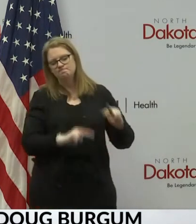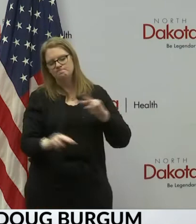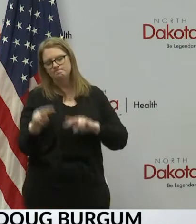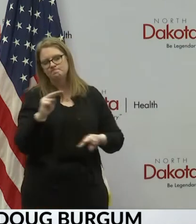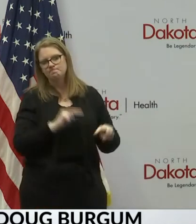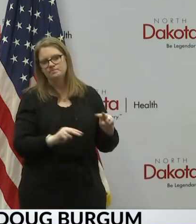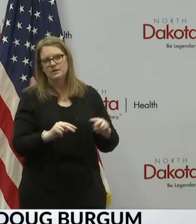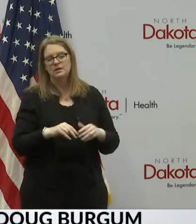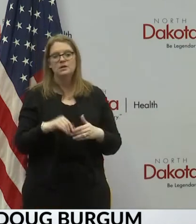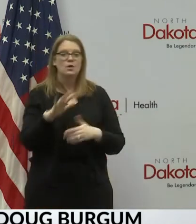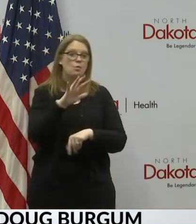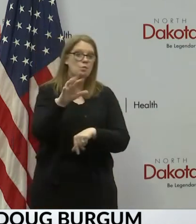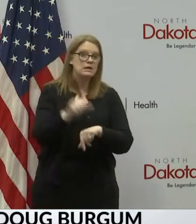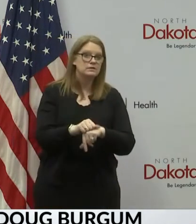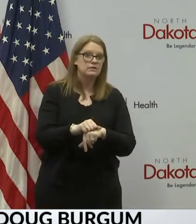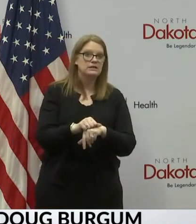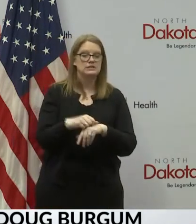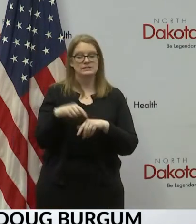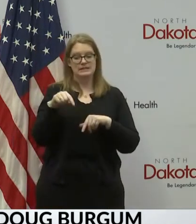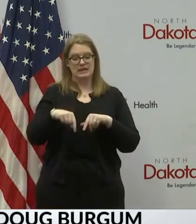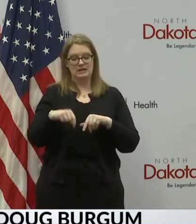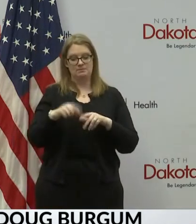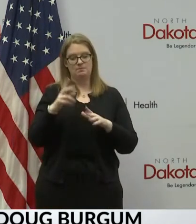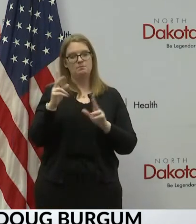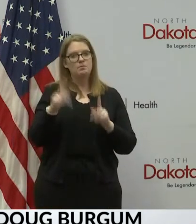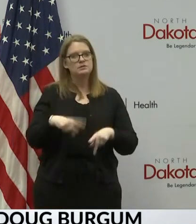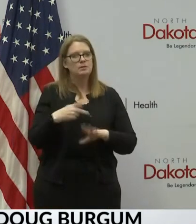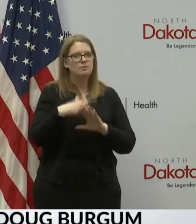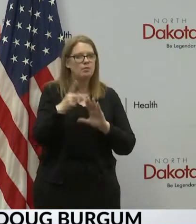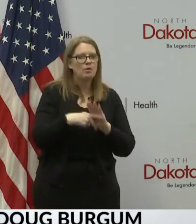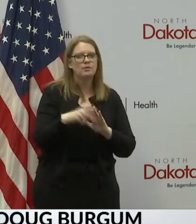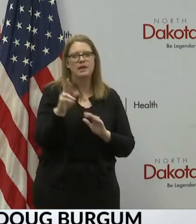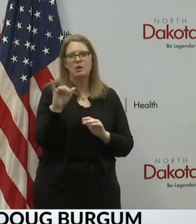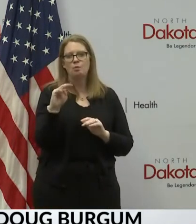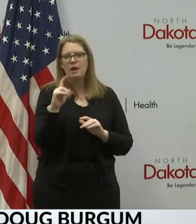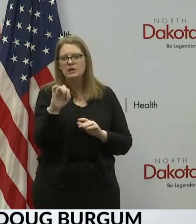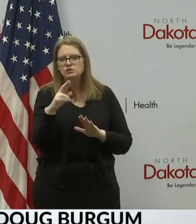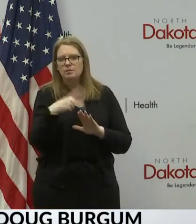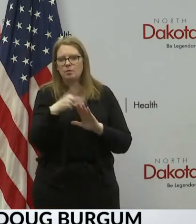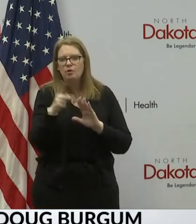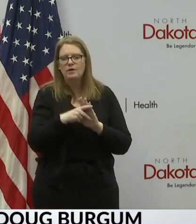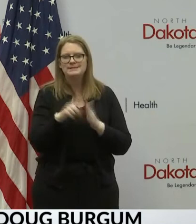GUIDELINES. THAT'S BEING EVALUATE AND REVIEWED. WE CANCELED ALL RESERVATIONS AND